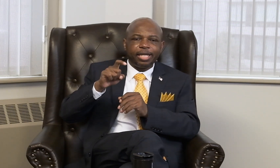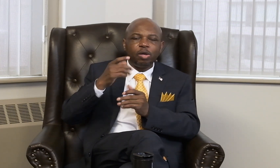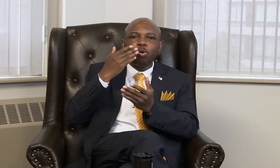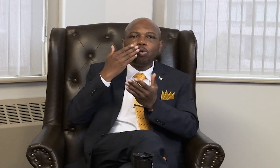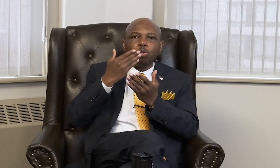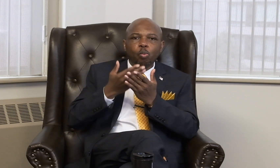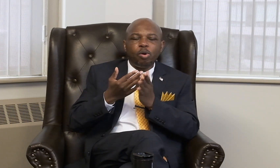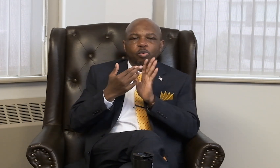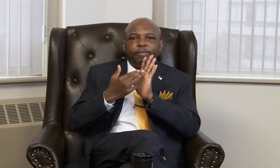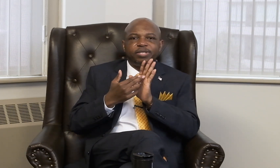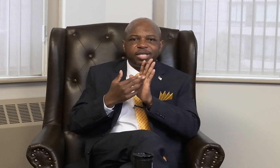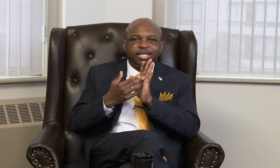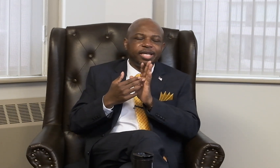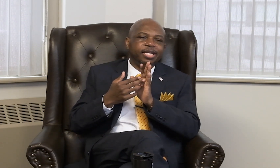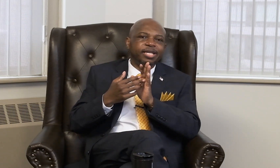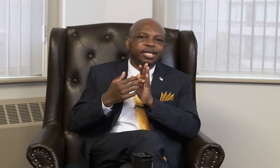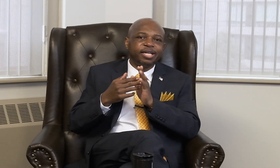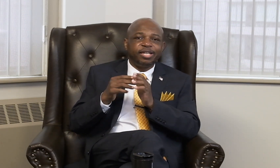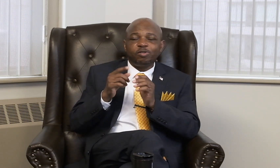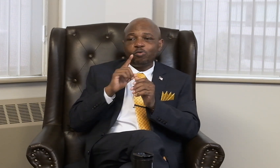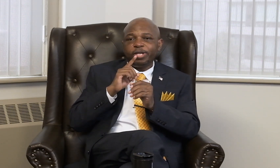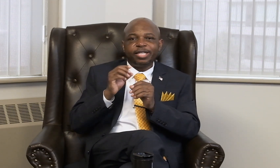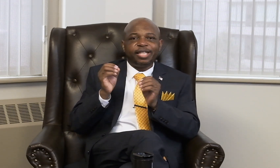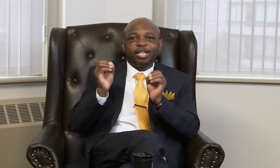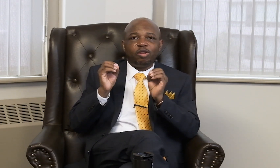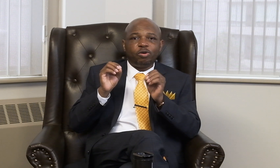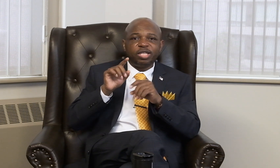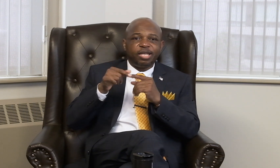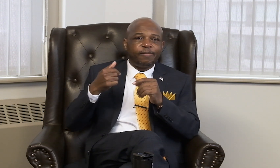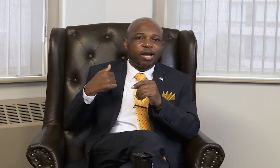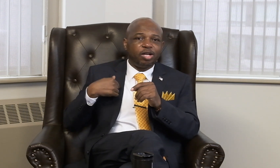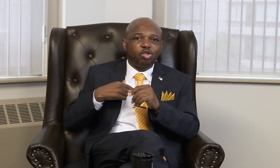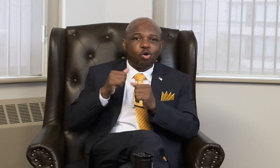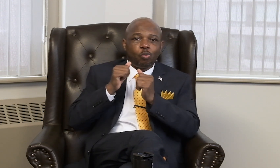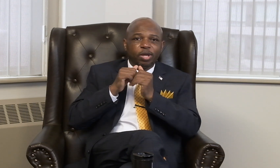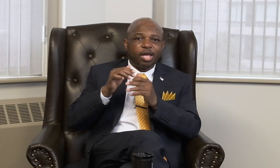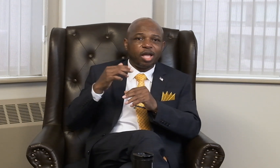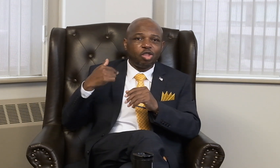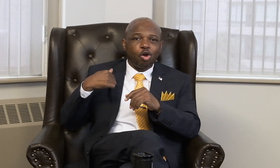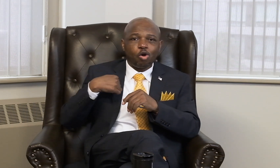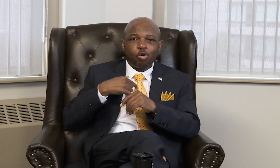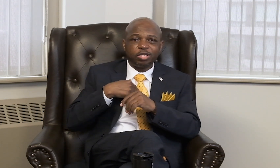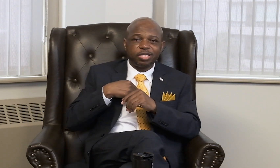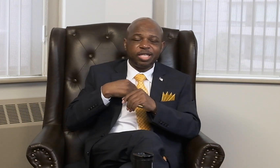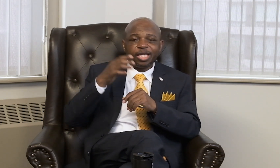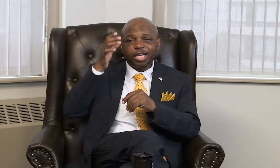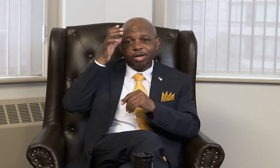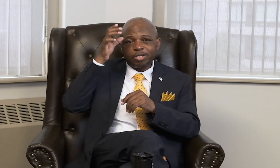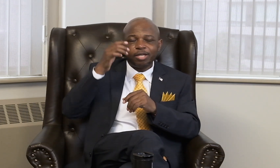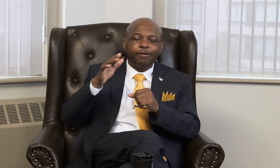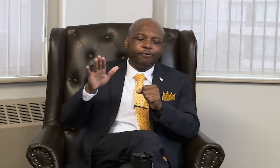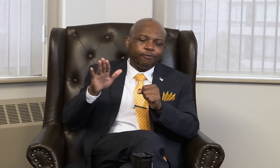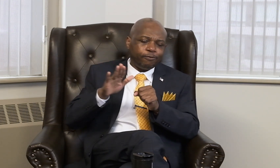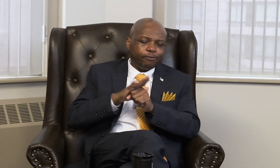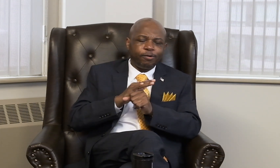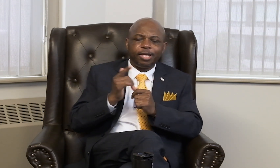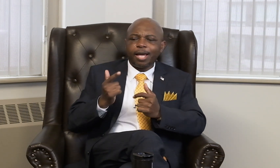needs are well represented. This is truly in the spirit of “Nothing about us, without us”